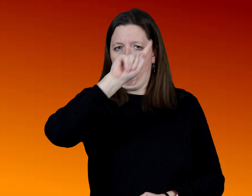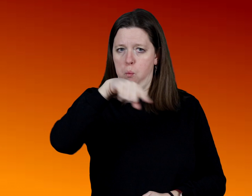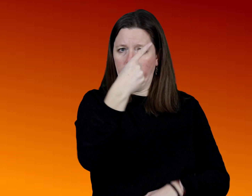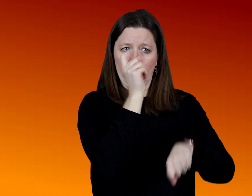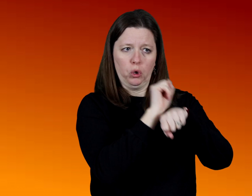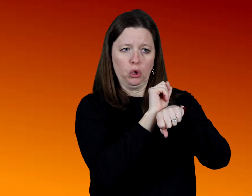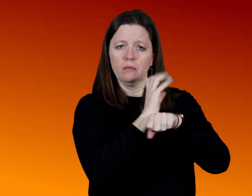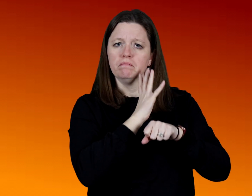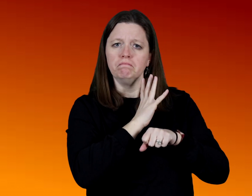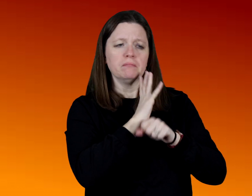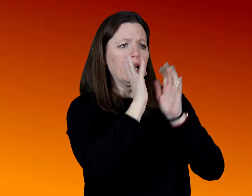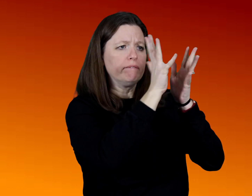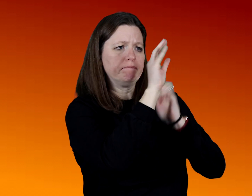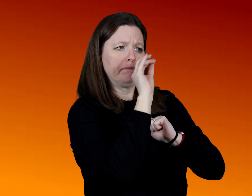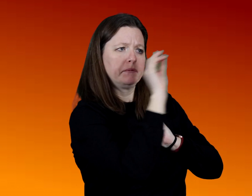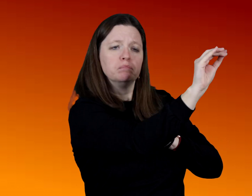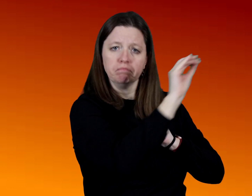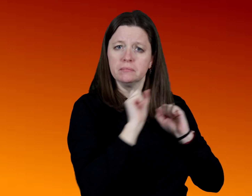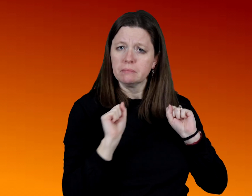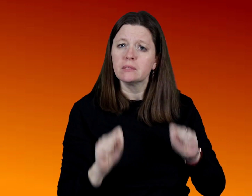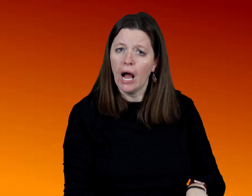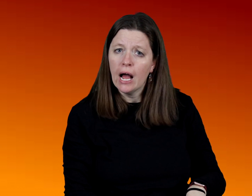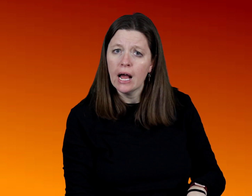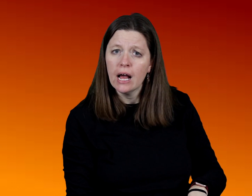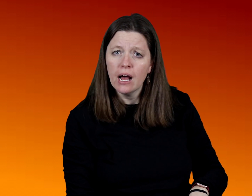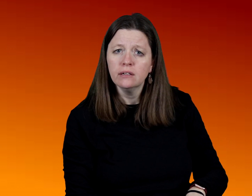for only 1 category; like only at your work.